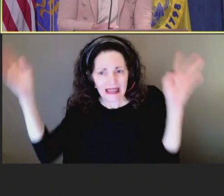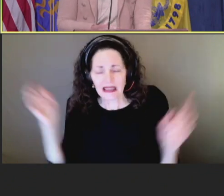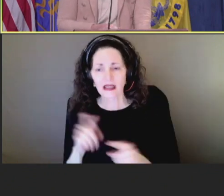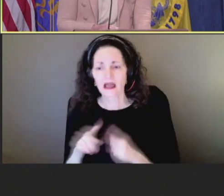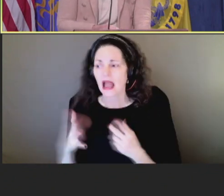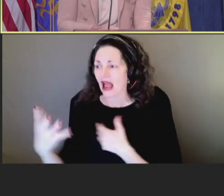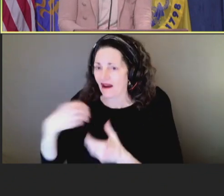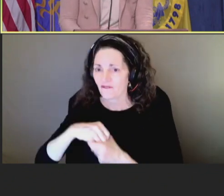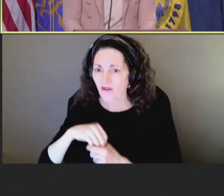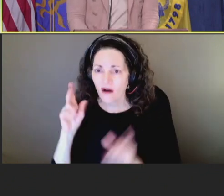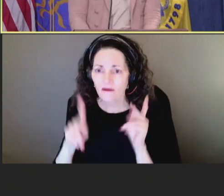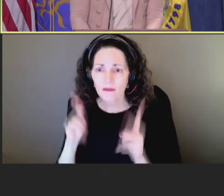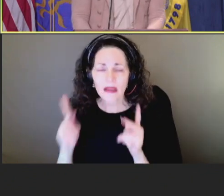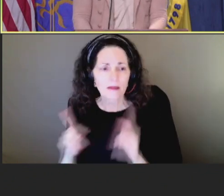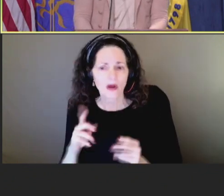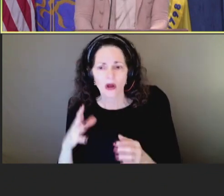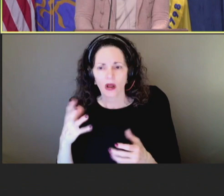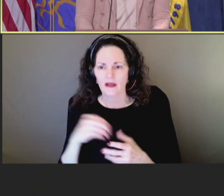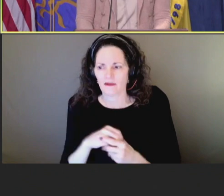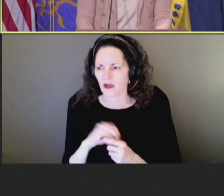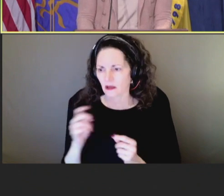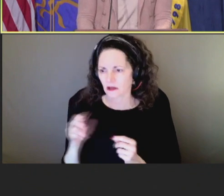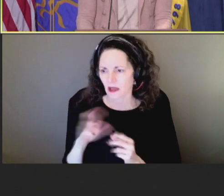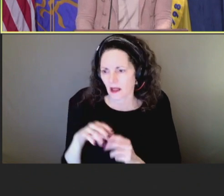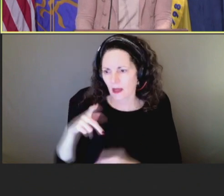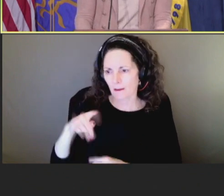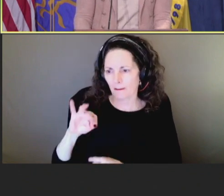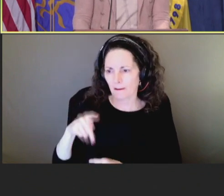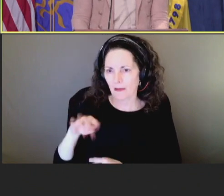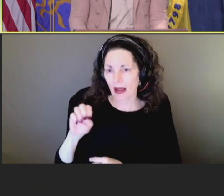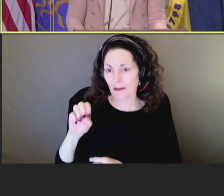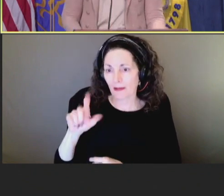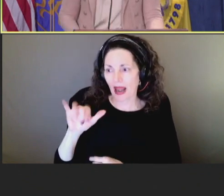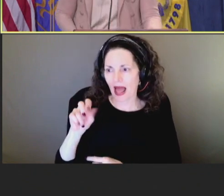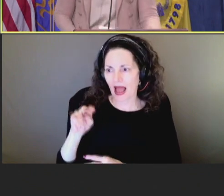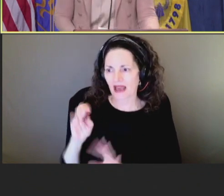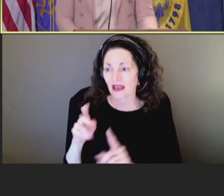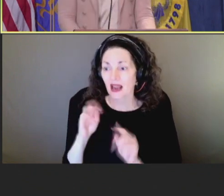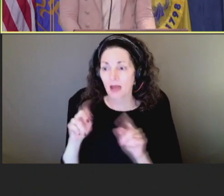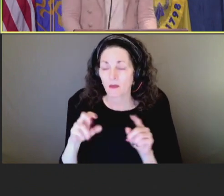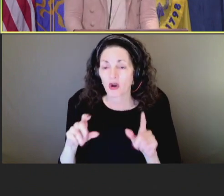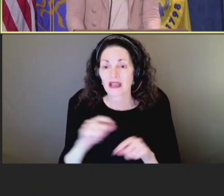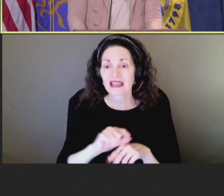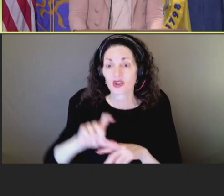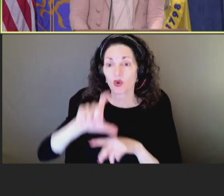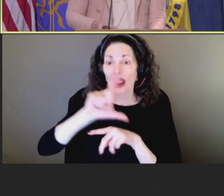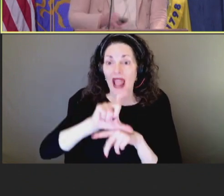pipeline? And I put this in capitals for all of you, to bring in the government.